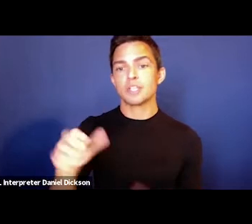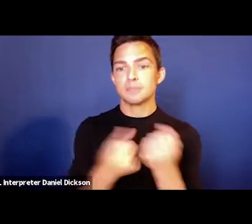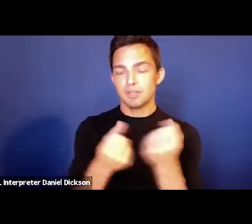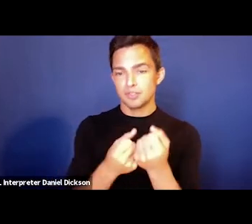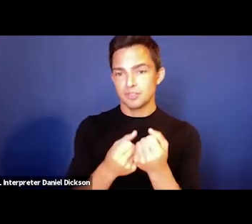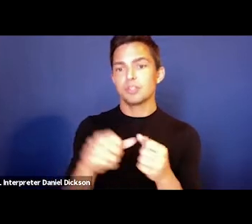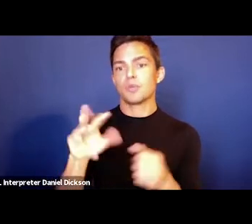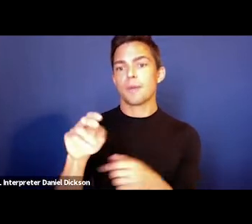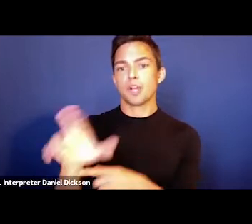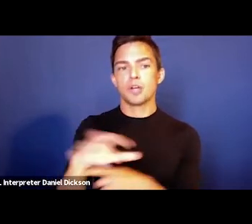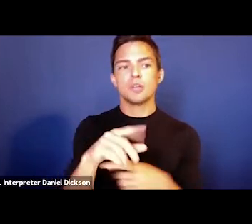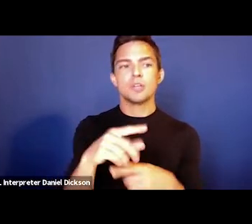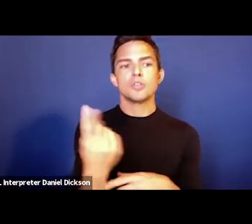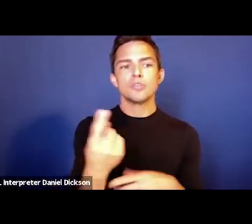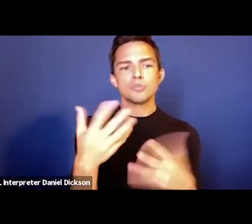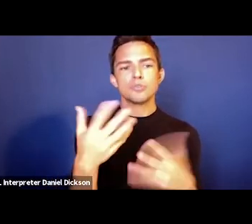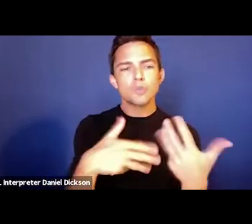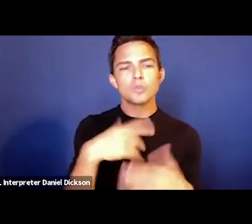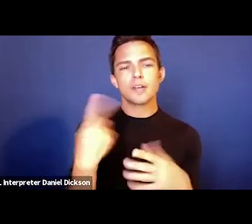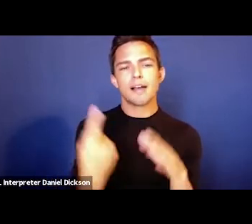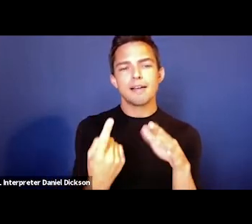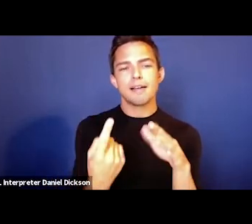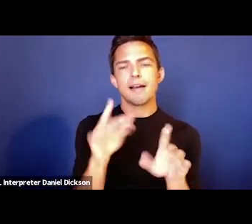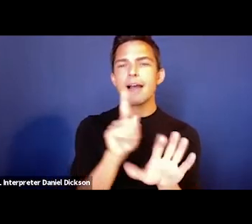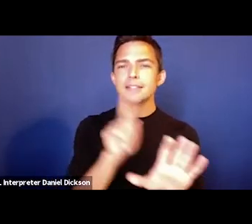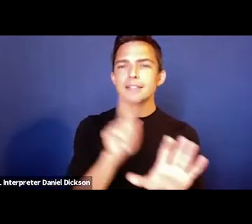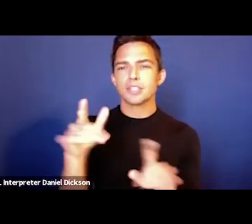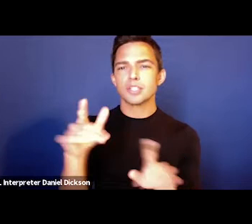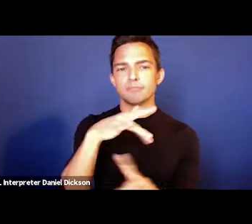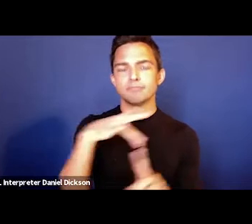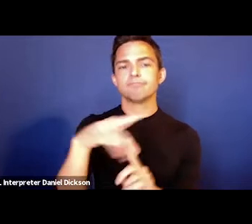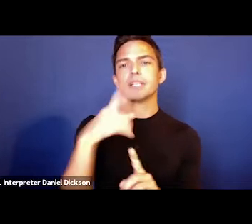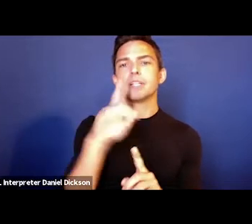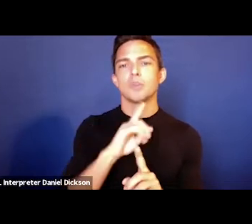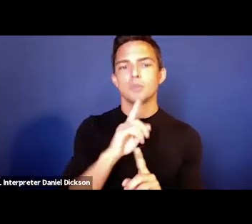and Loneliness for People with Disabilities. This is the third webinar in a four-part series on the